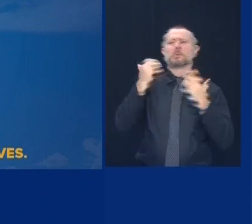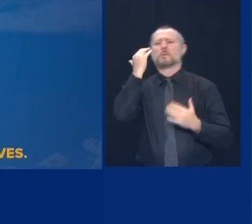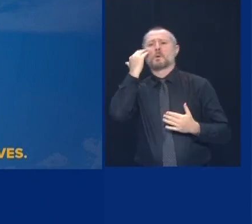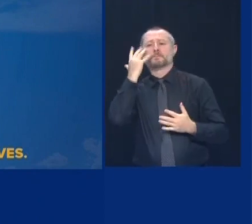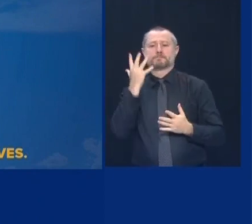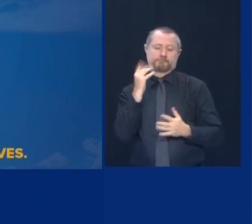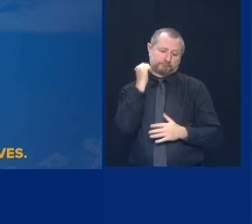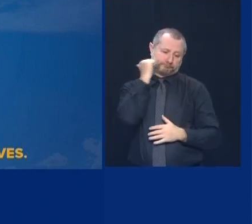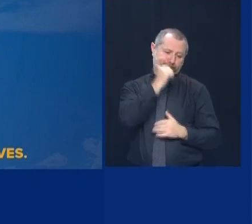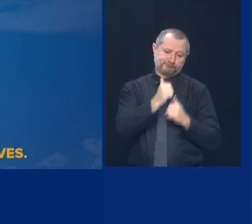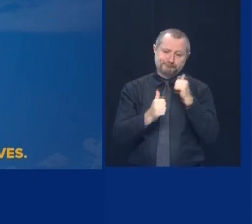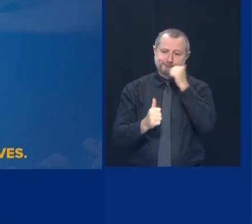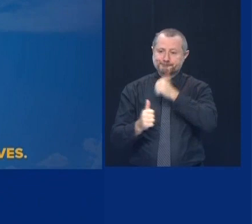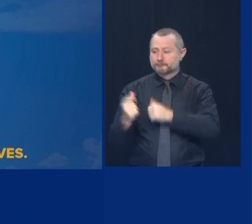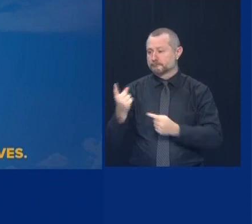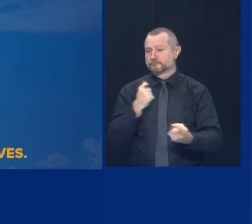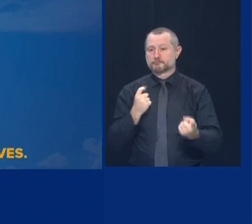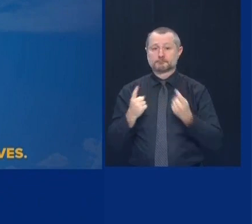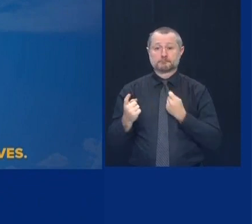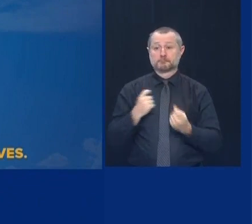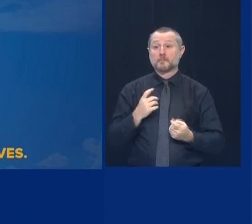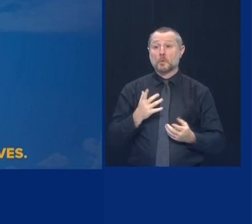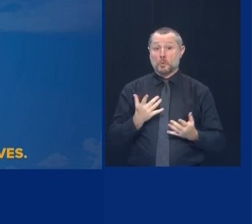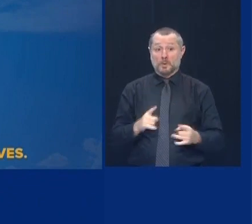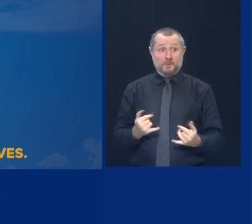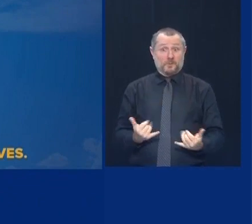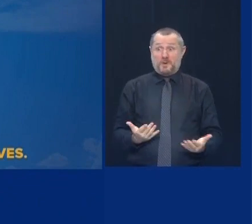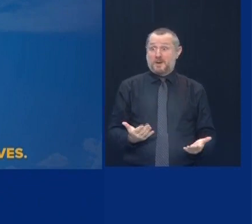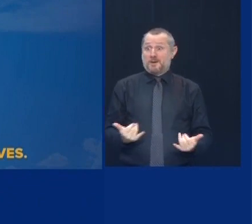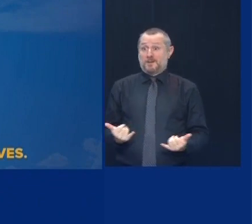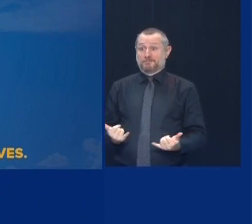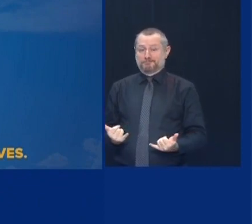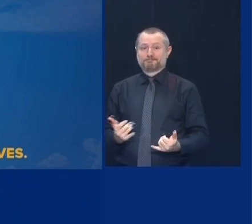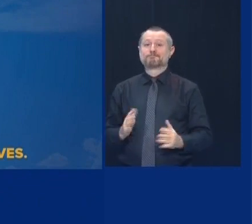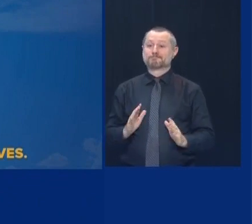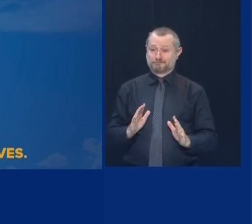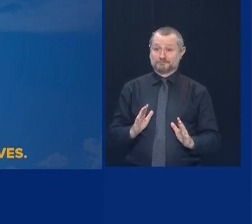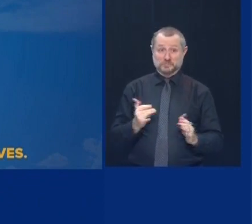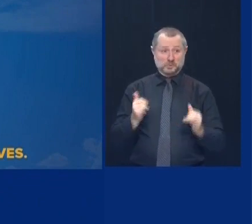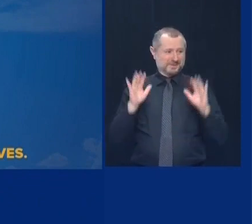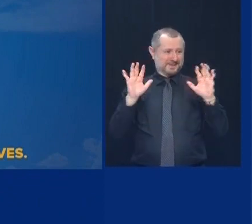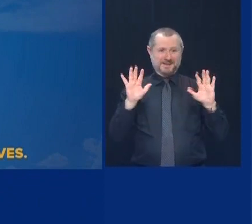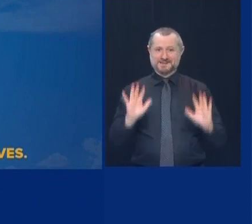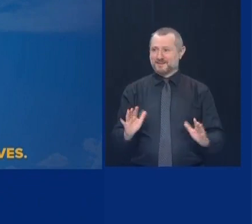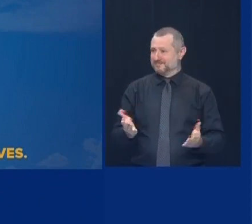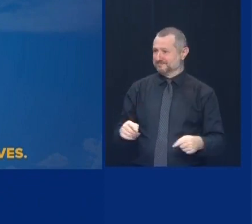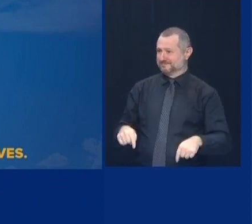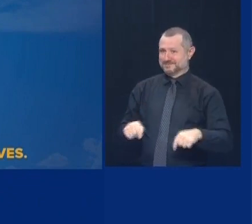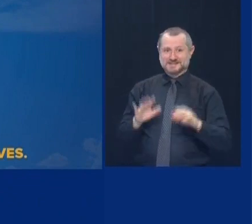QUESTION. WHERE ARE WE AND WHAT'S GOING TOe1 HAPPEN?